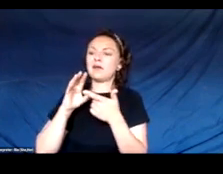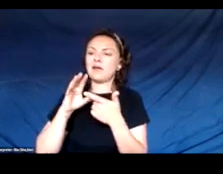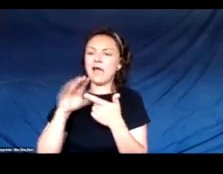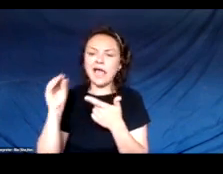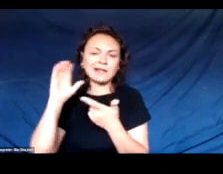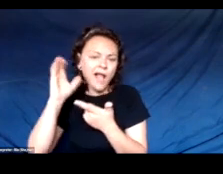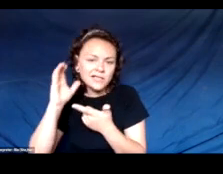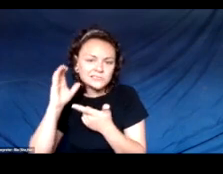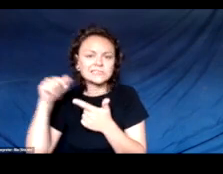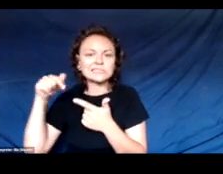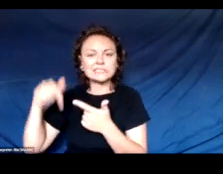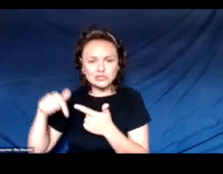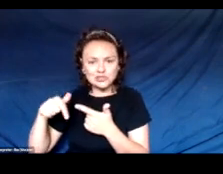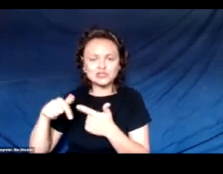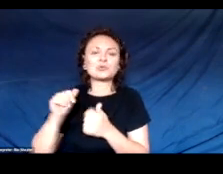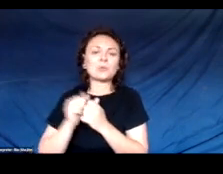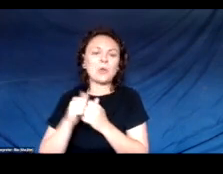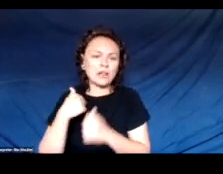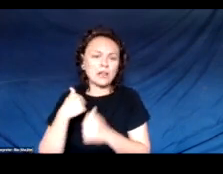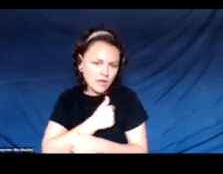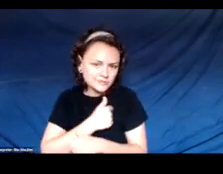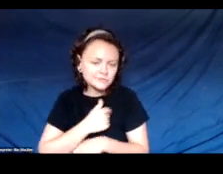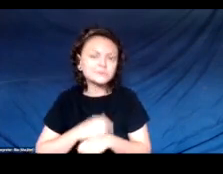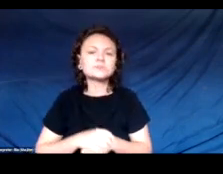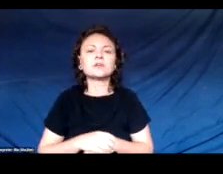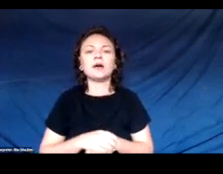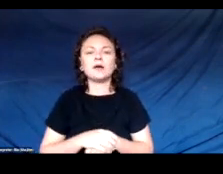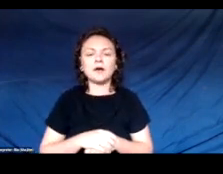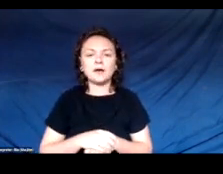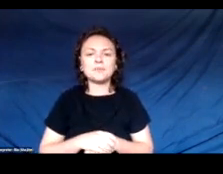And I have three uncles,